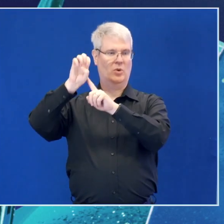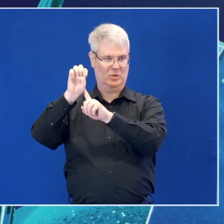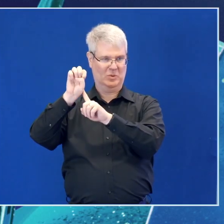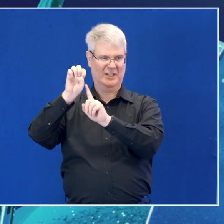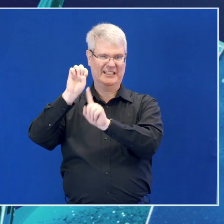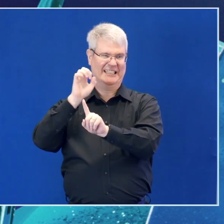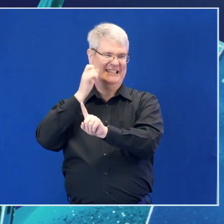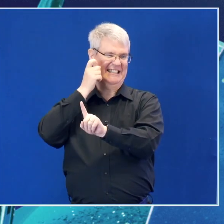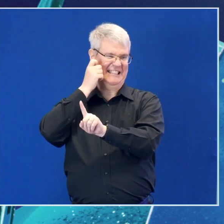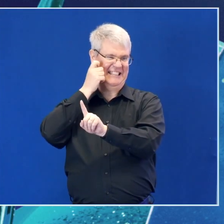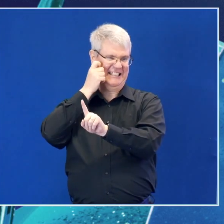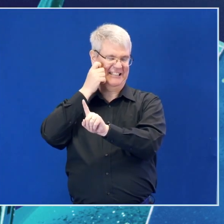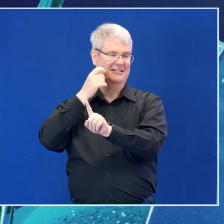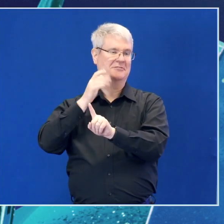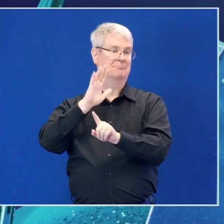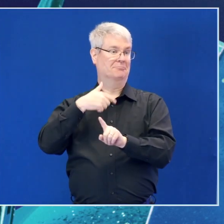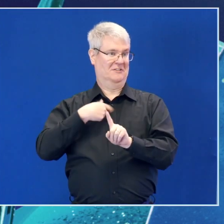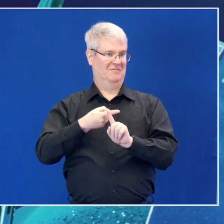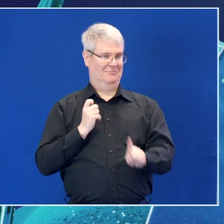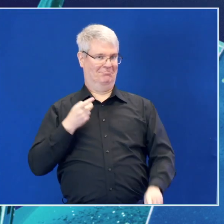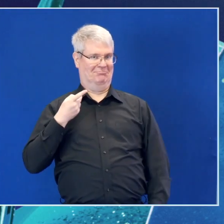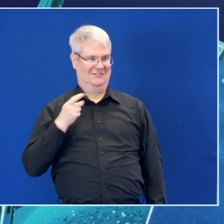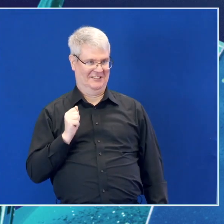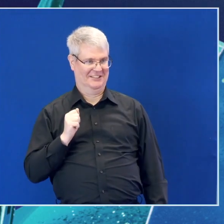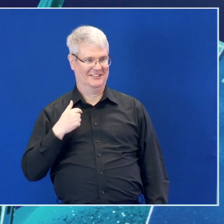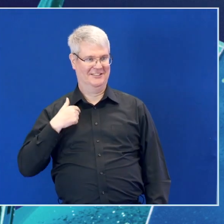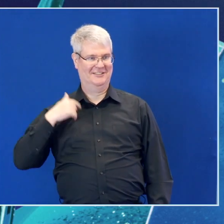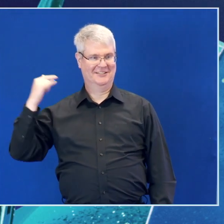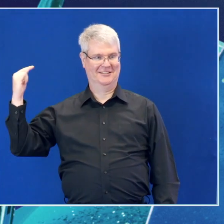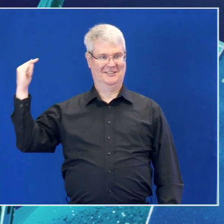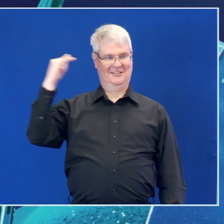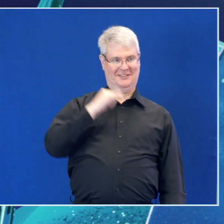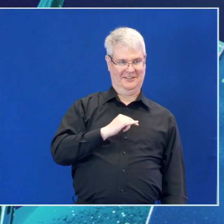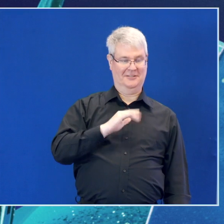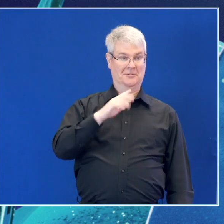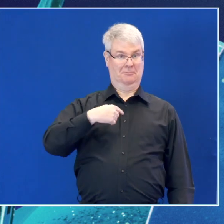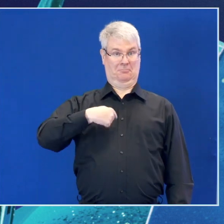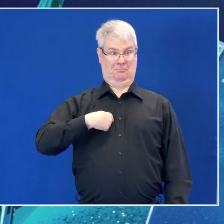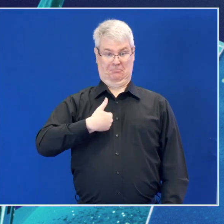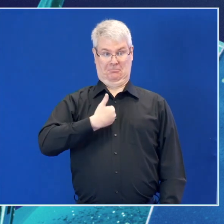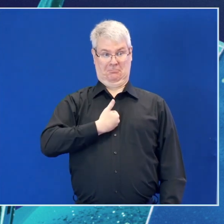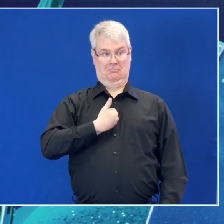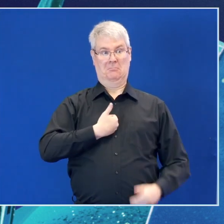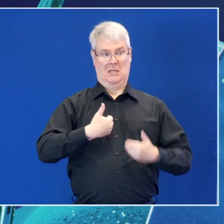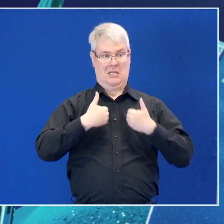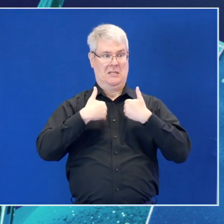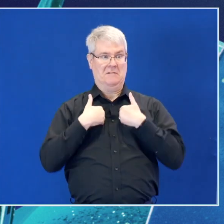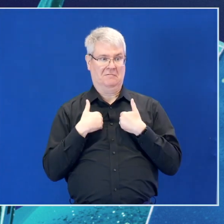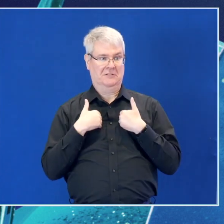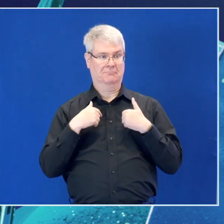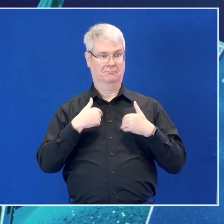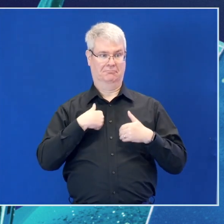I come to this from a lived experience as well. I am unapologetically autistic.